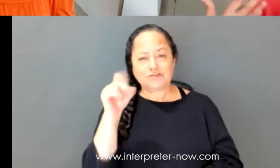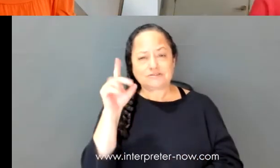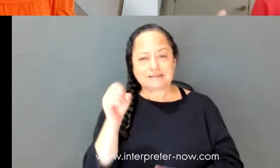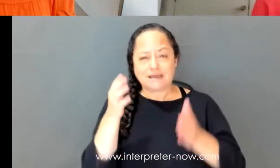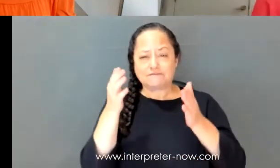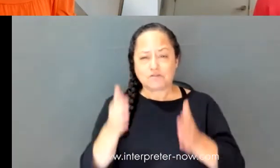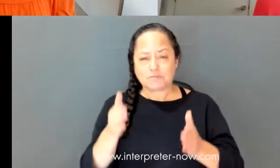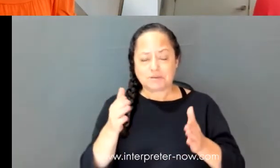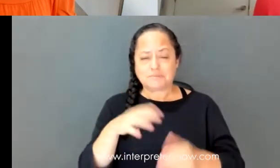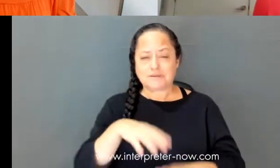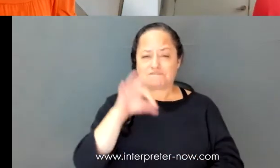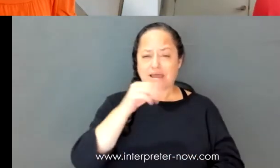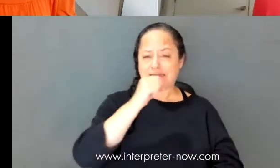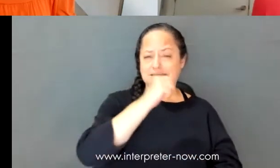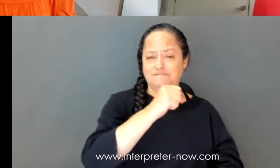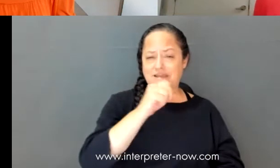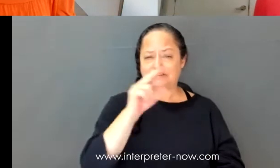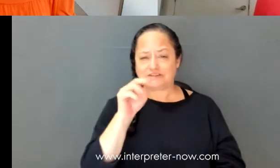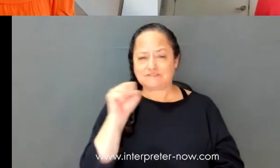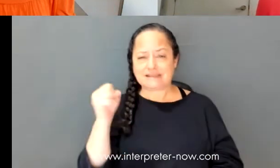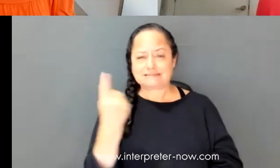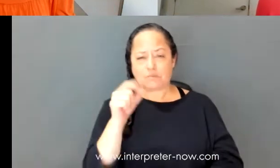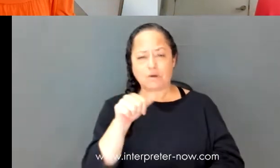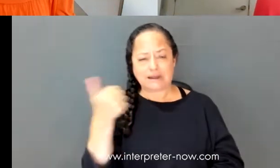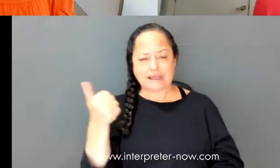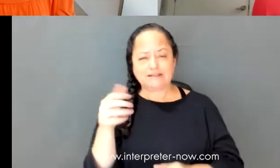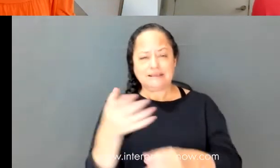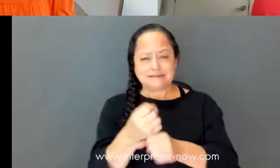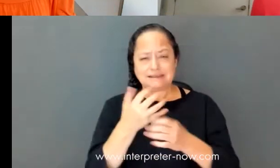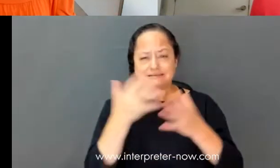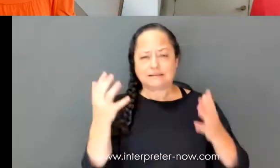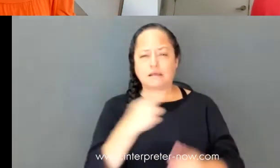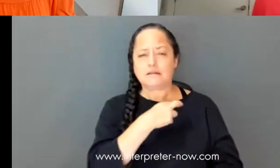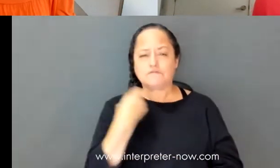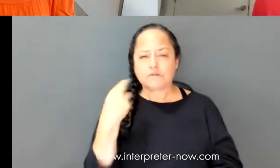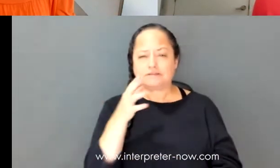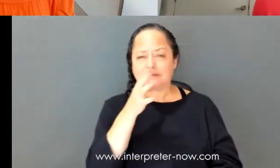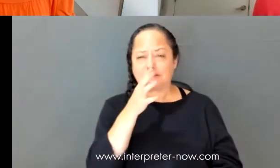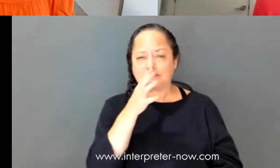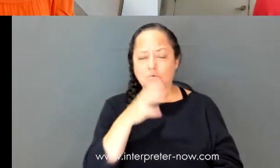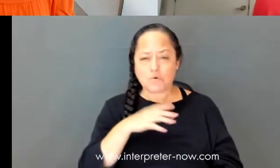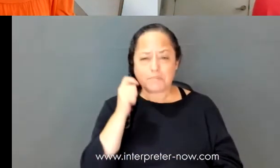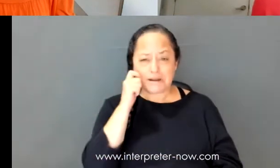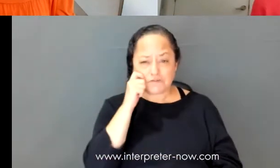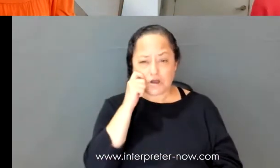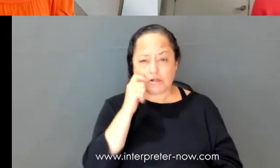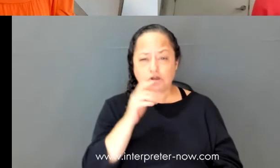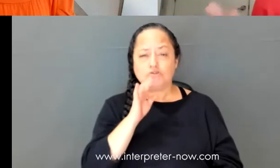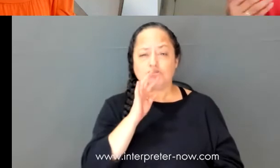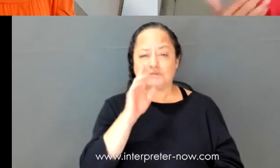defensiveness in someone else. It takes a lot of risk for a woman of color to speak up, especially in situations where